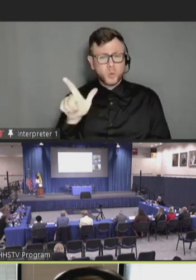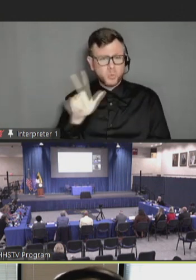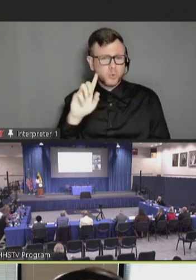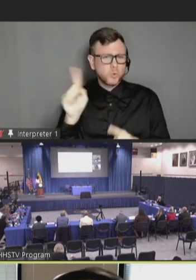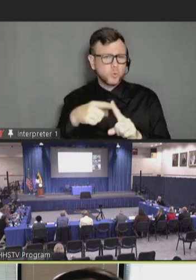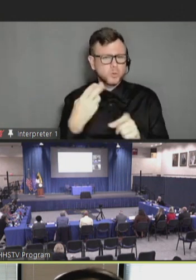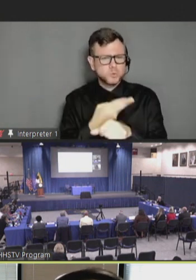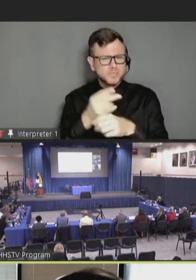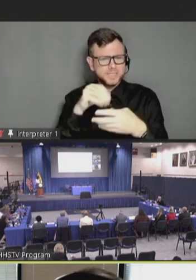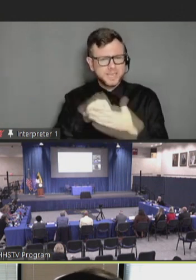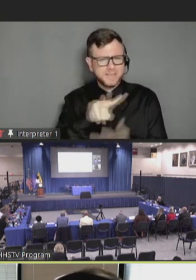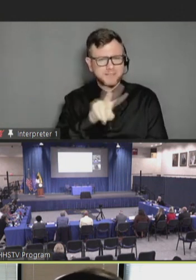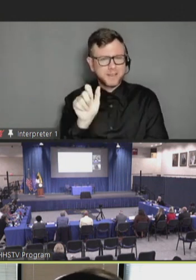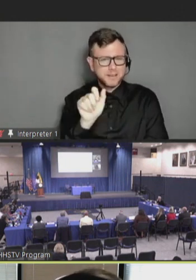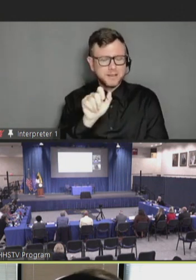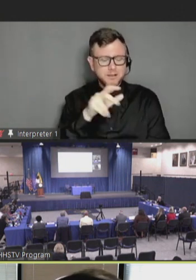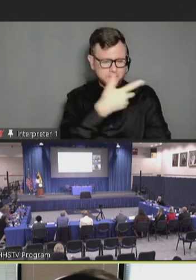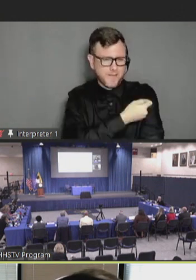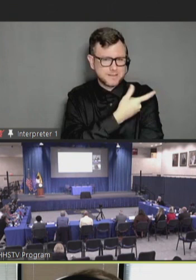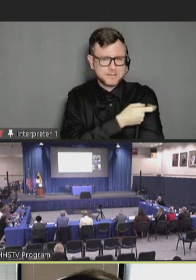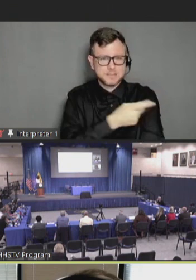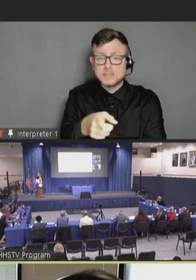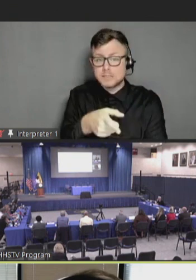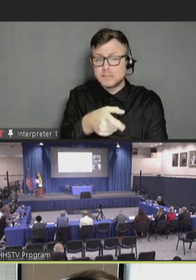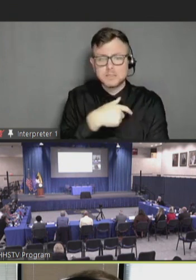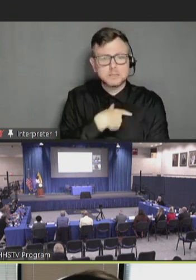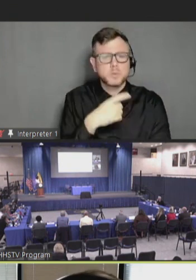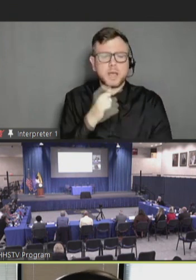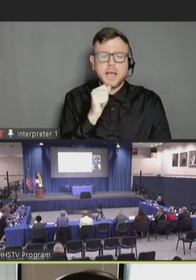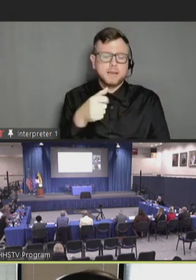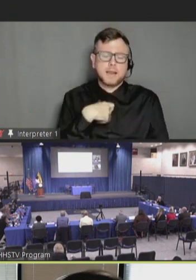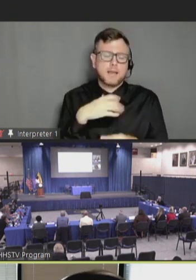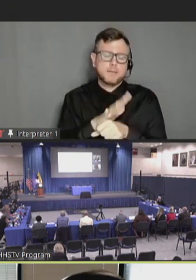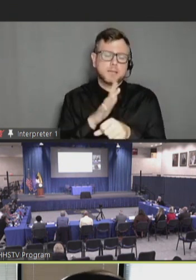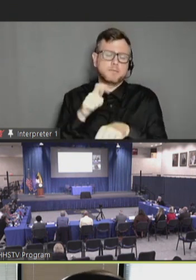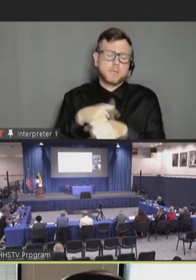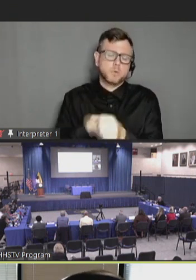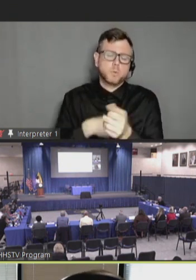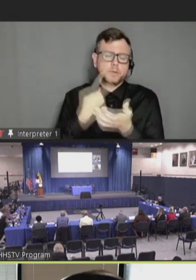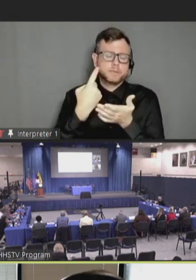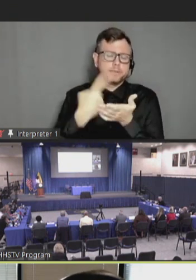too, for a whole variety of reasons that I -- we didn't have time to go over. But that's also a challenge to communicate.